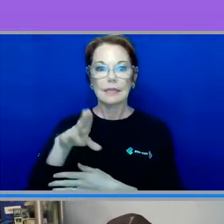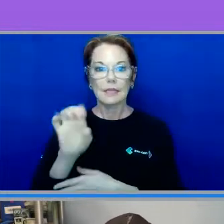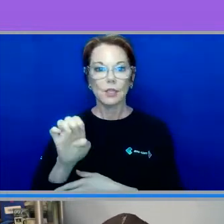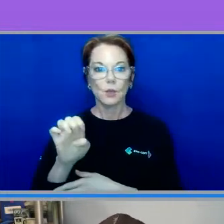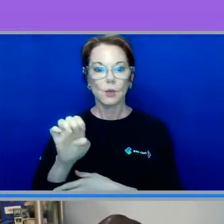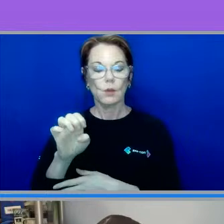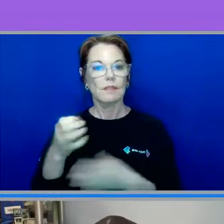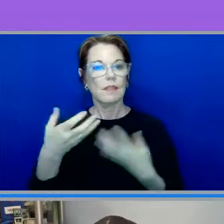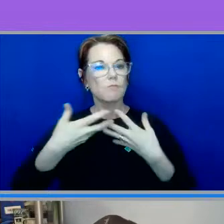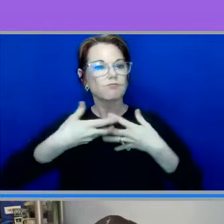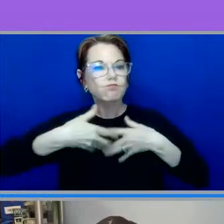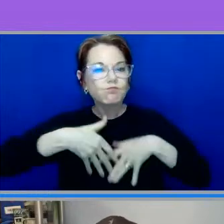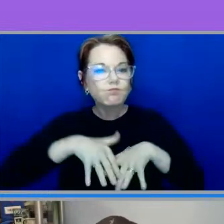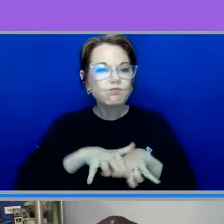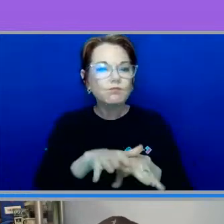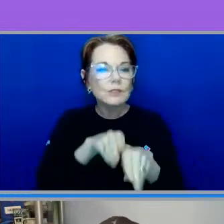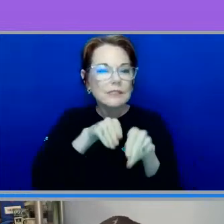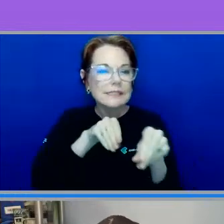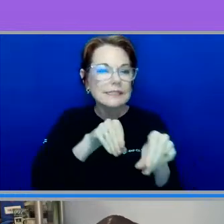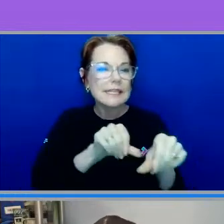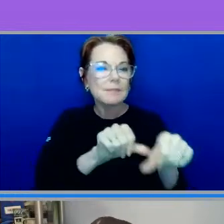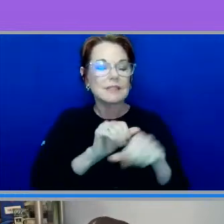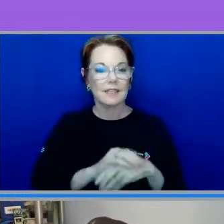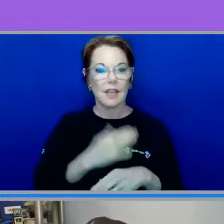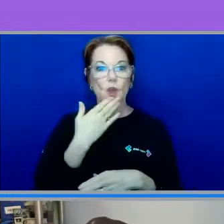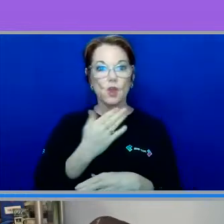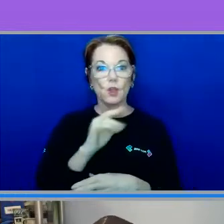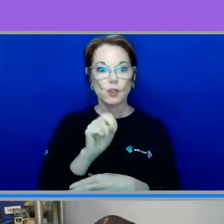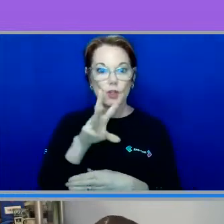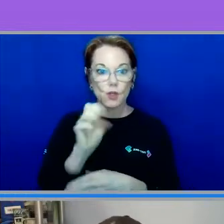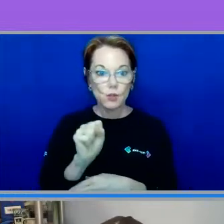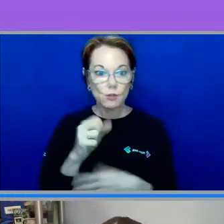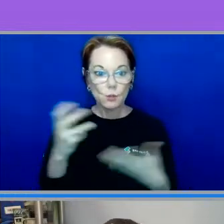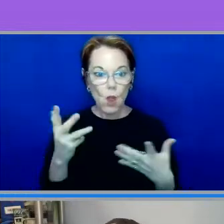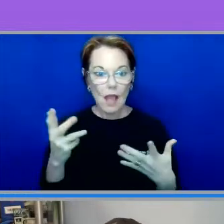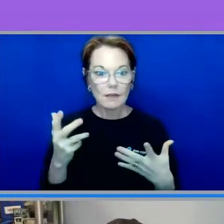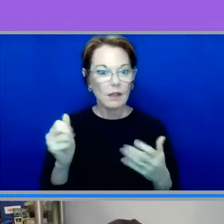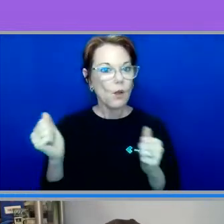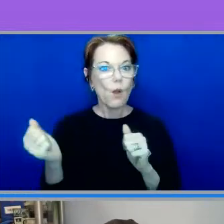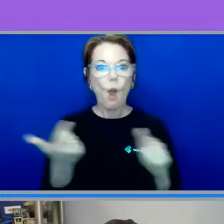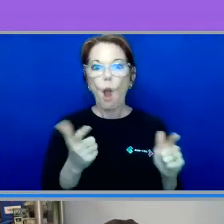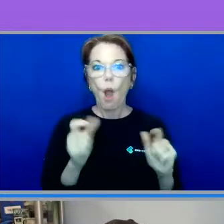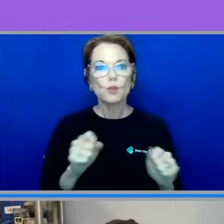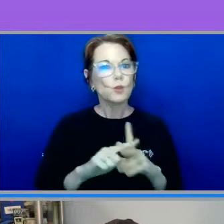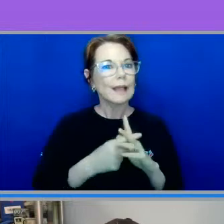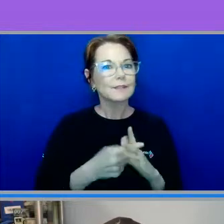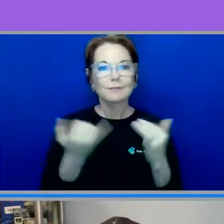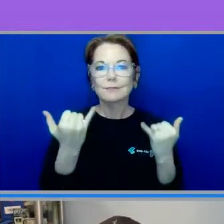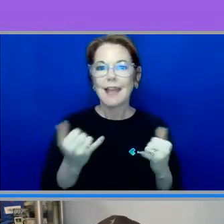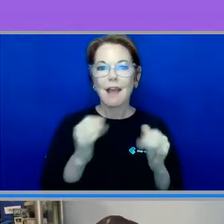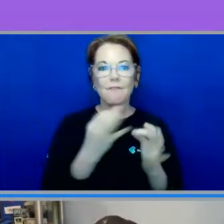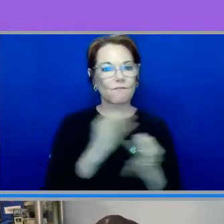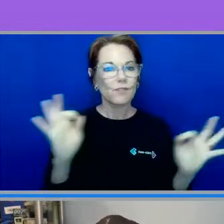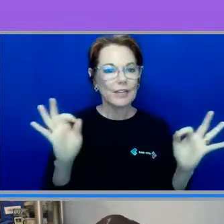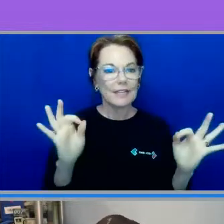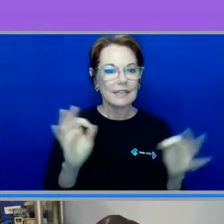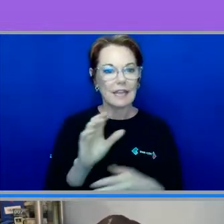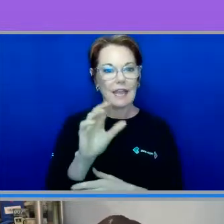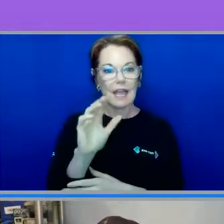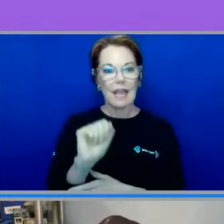seamlessly into those tools. The really good news is, is that you can get started with all of